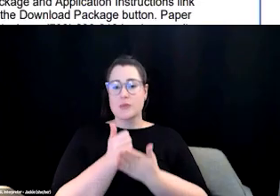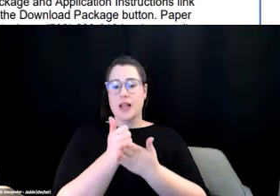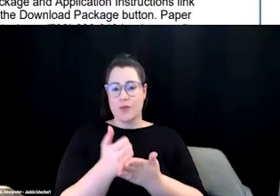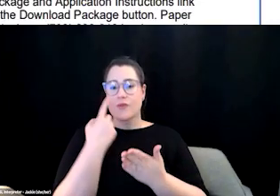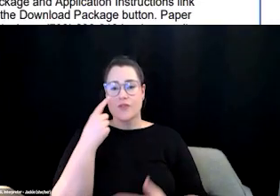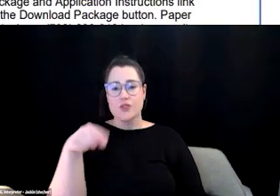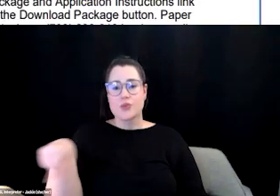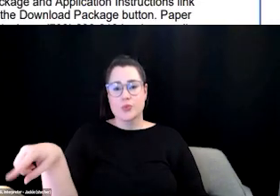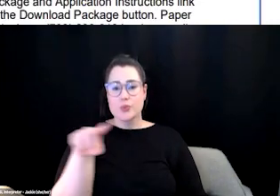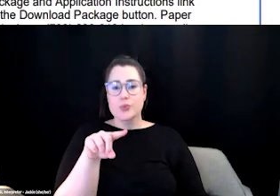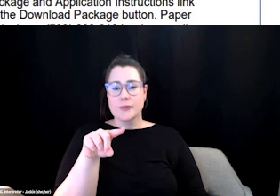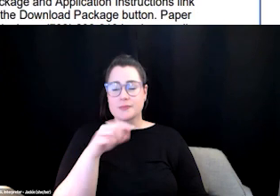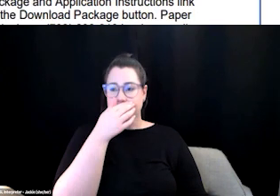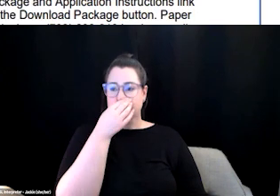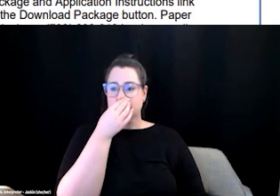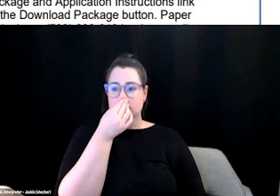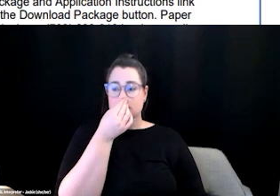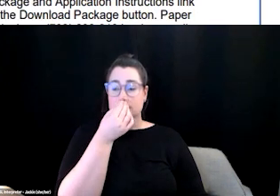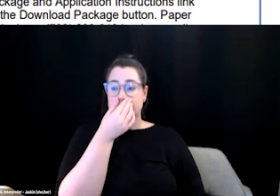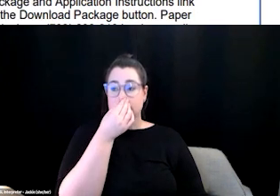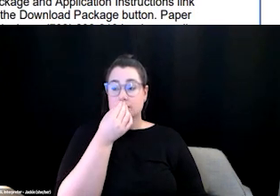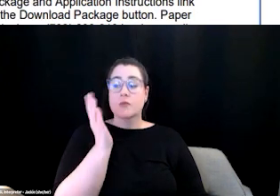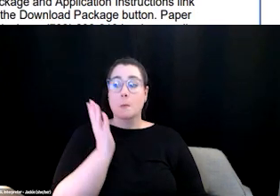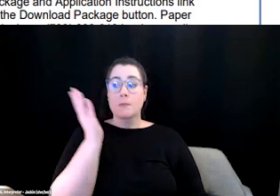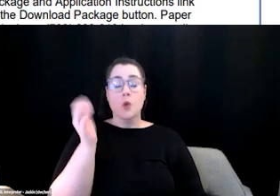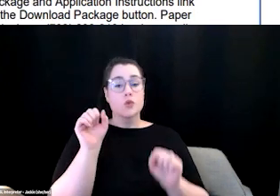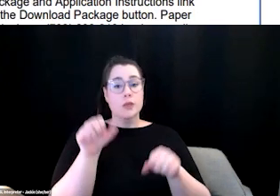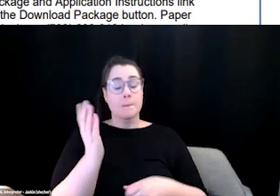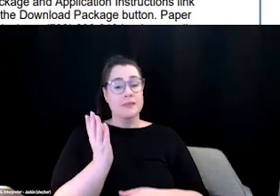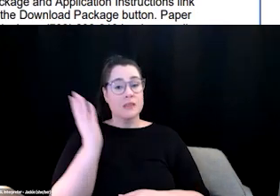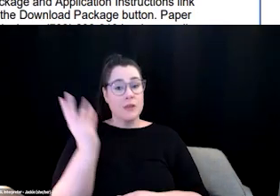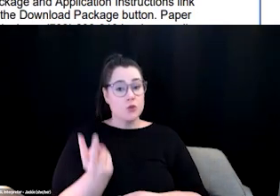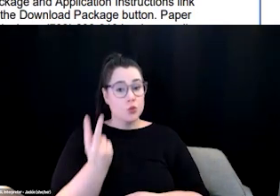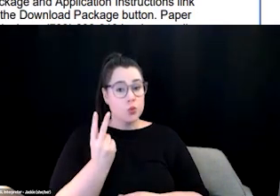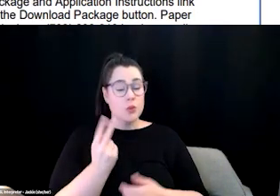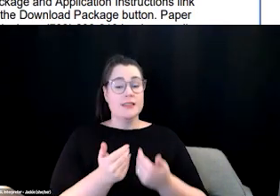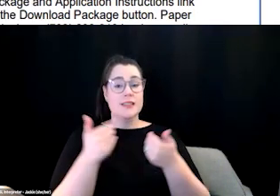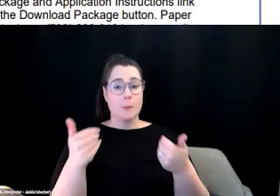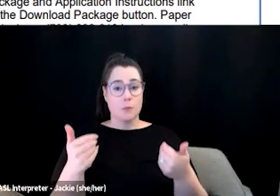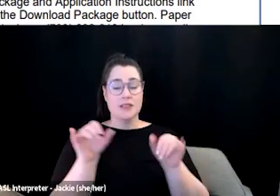So CAREER proposals can be submitted in two systems at NSF, Research.gov and Grants.gov.